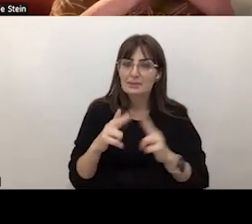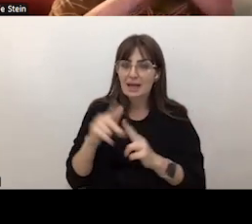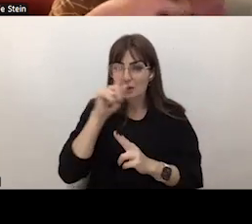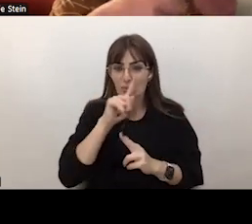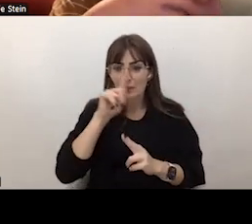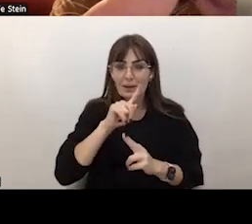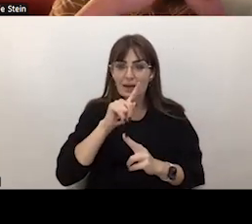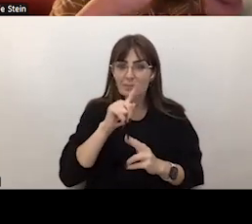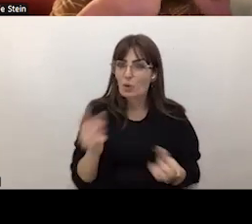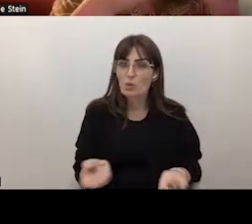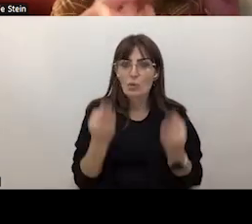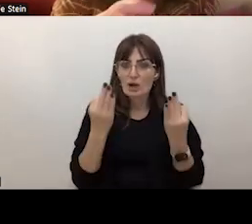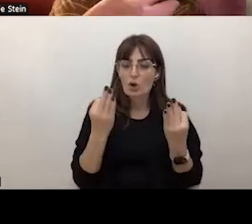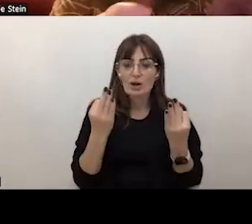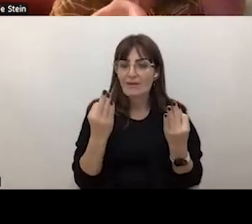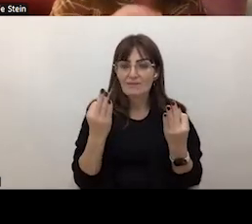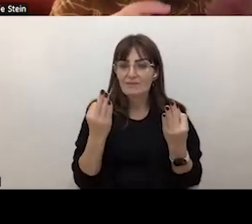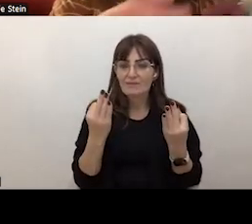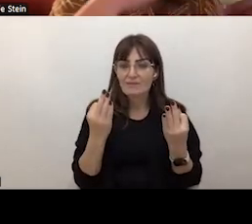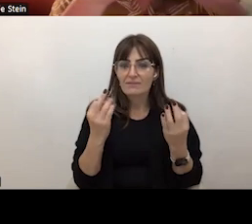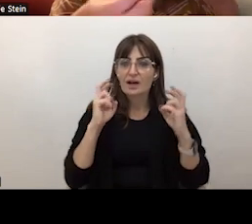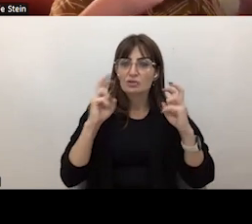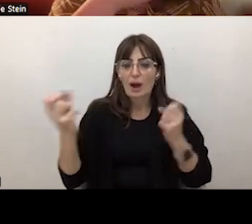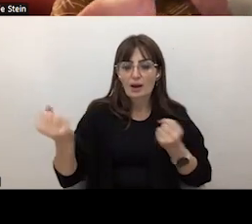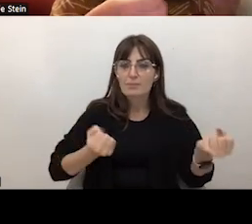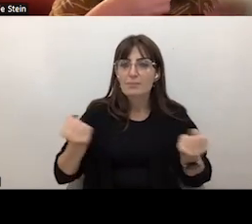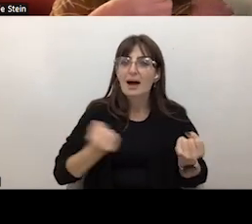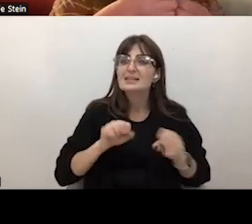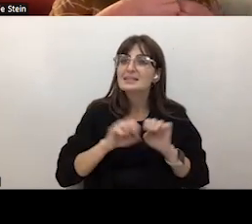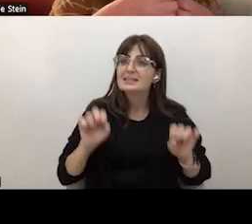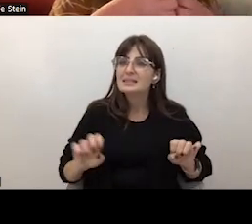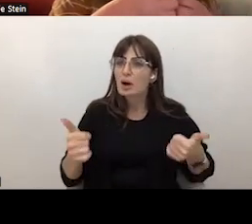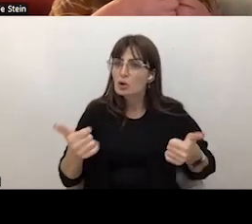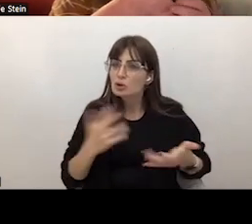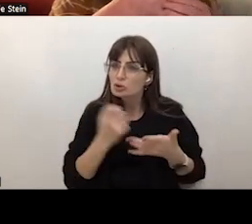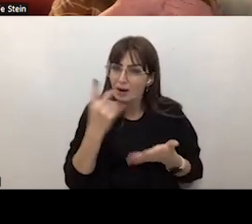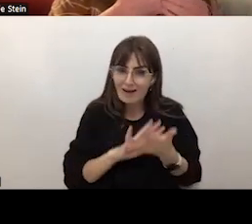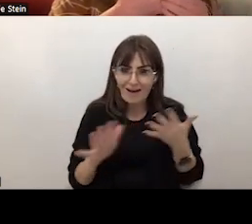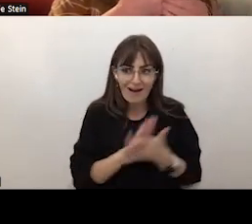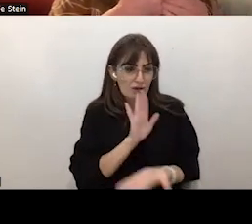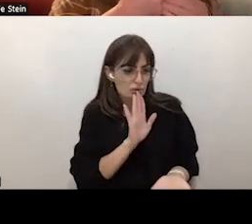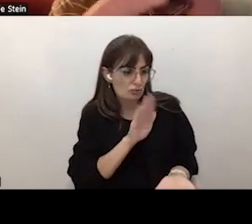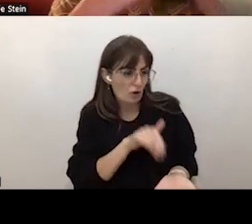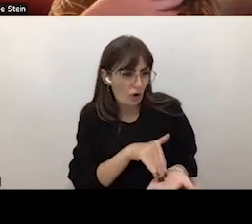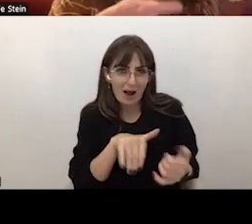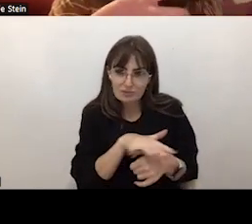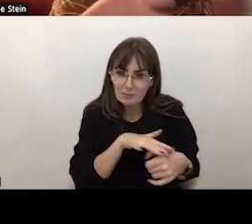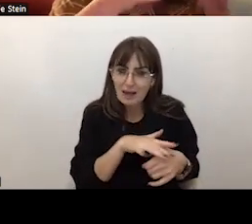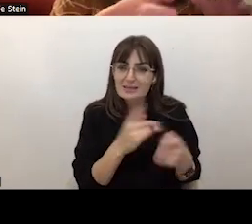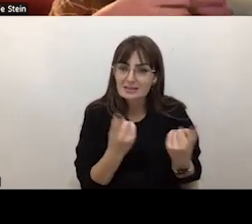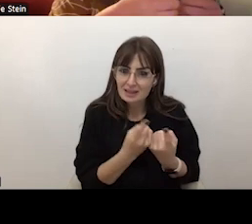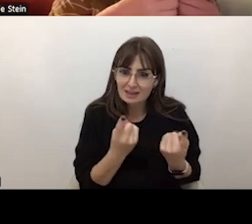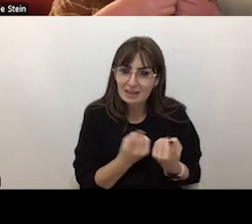we don't have a public transport system. It is good to understand how people can get to as space.